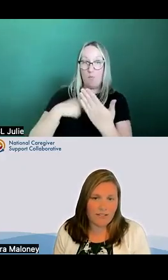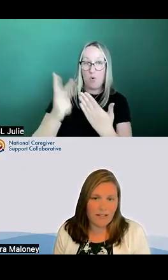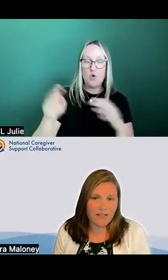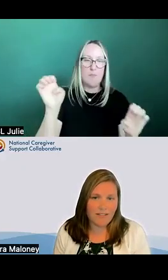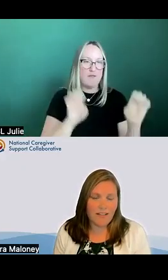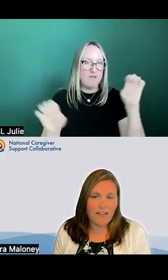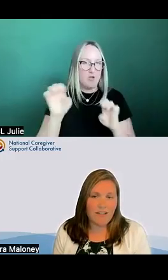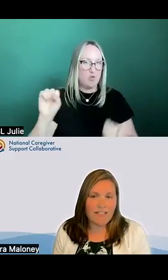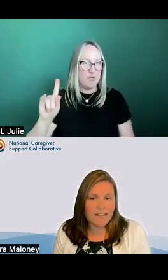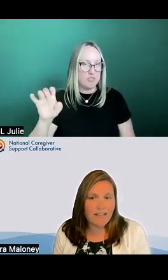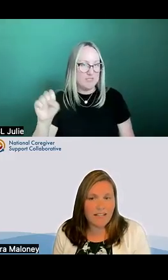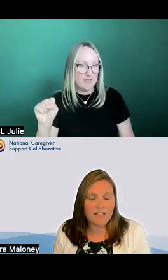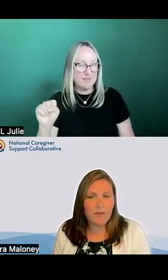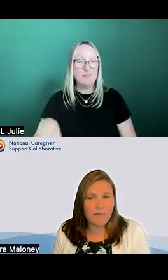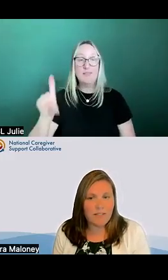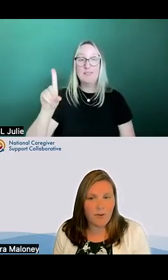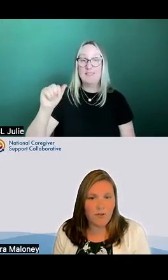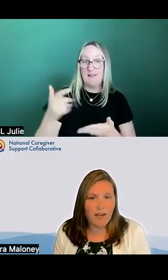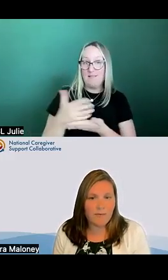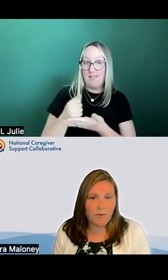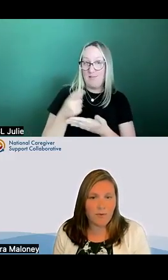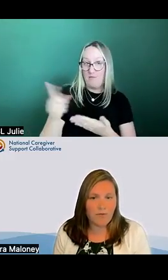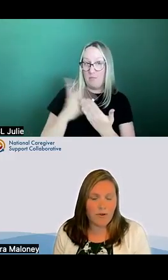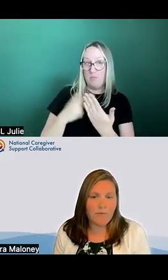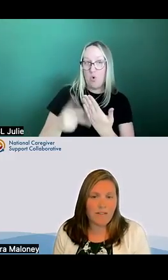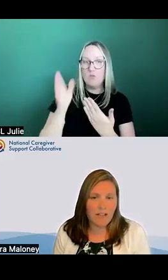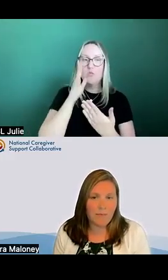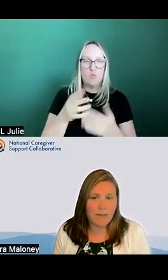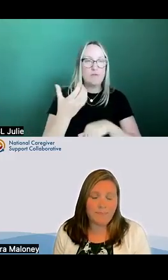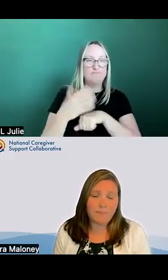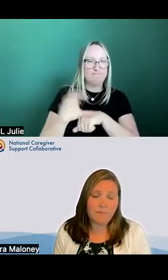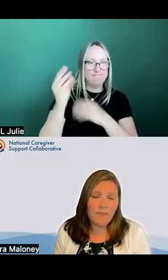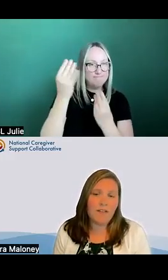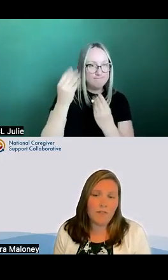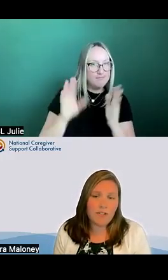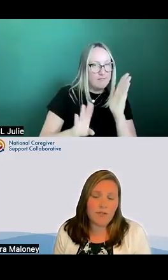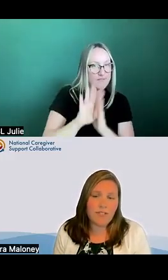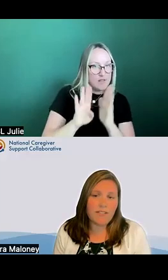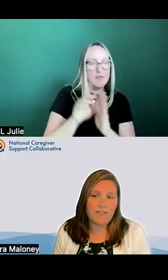sites. Data collected from these programs will inform the development of resources to